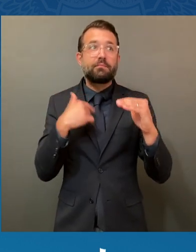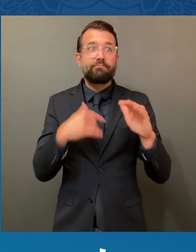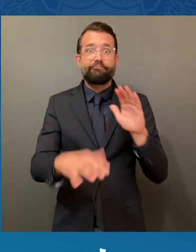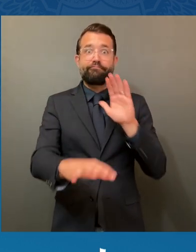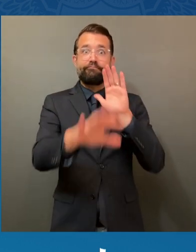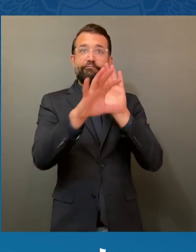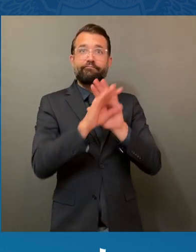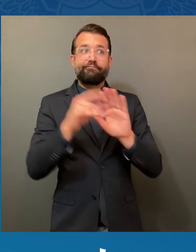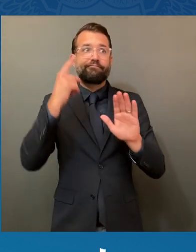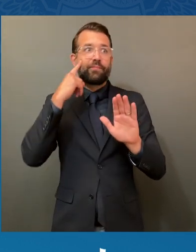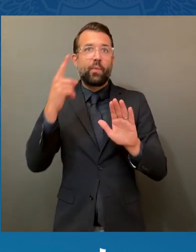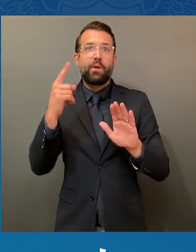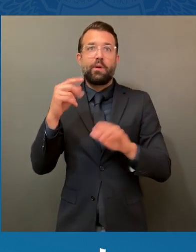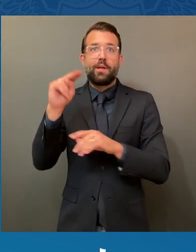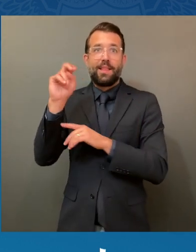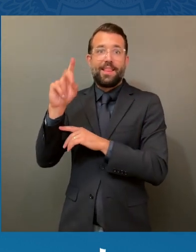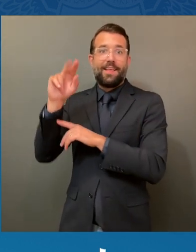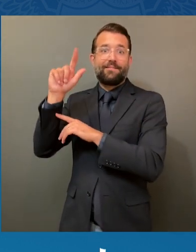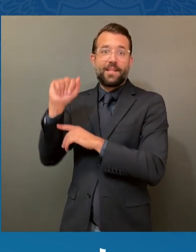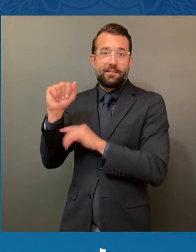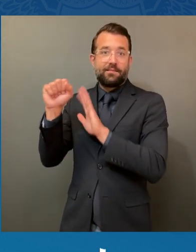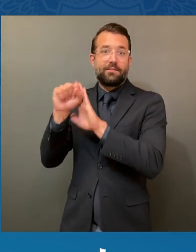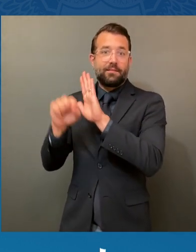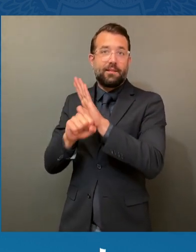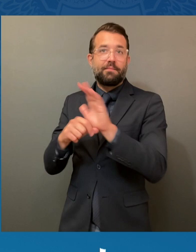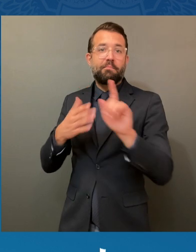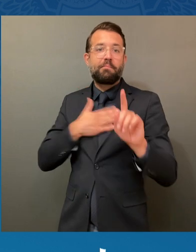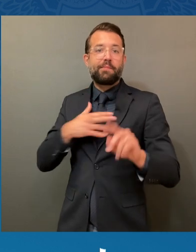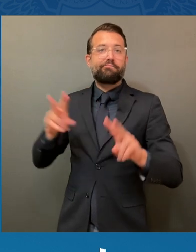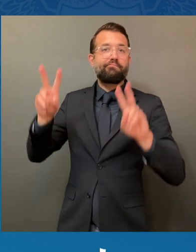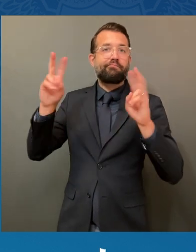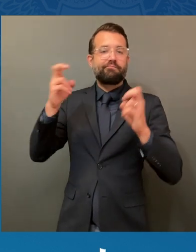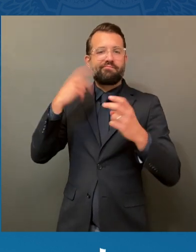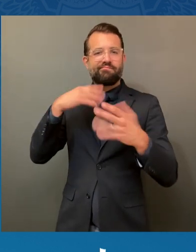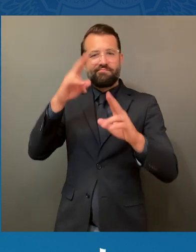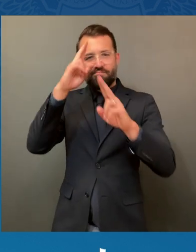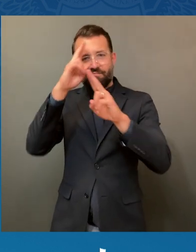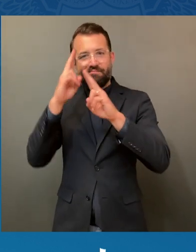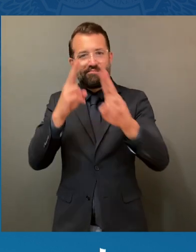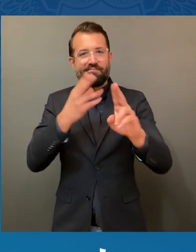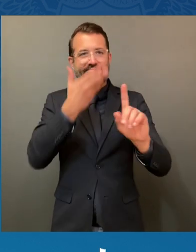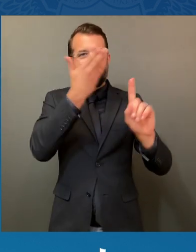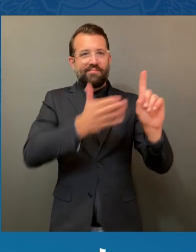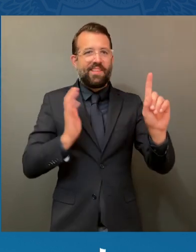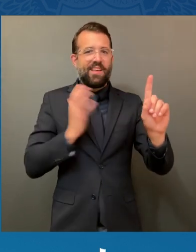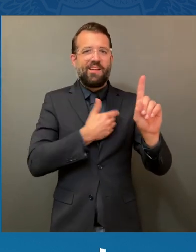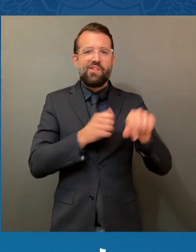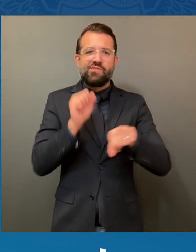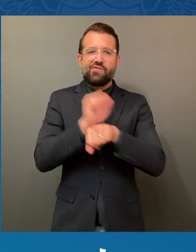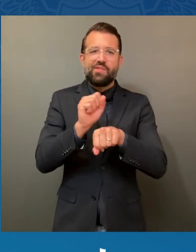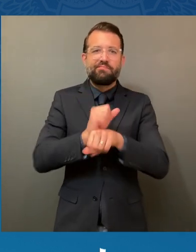this motto is attributed to her Our job is justice. Her public service brings to mind